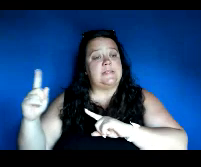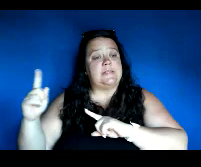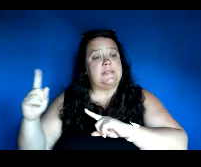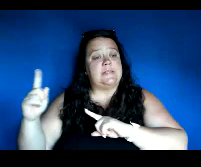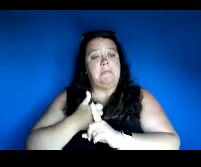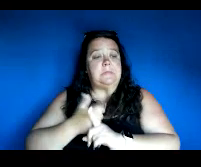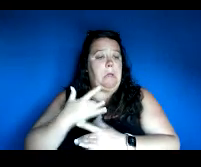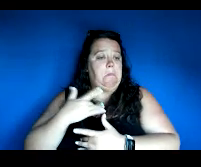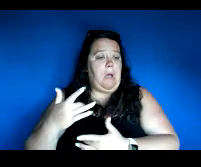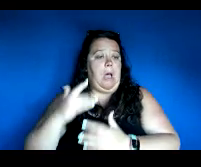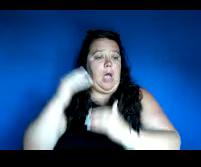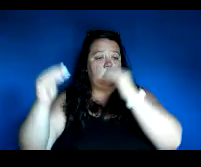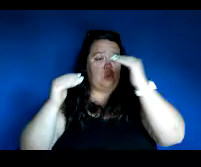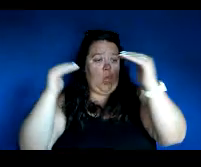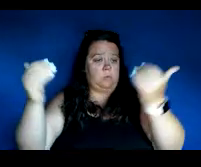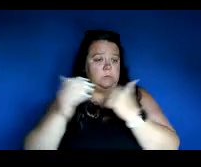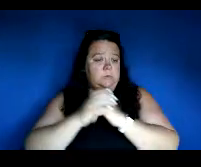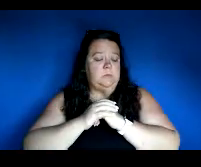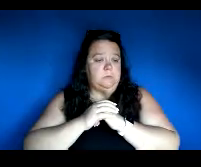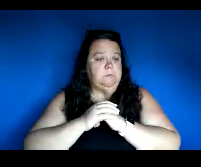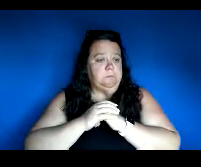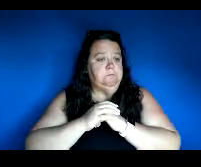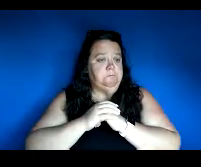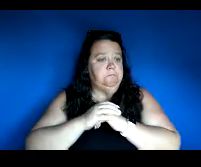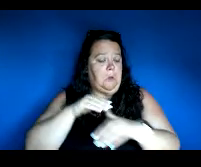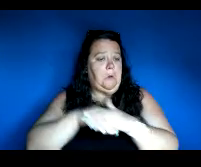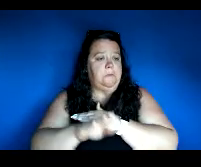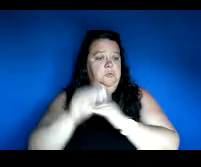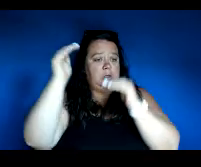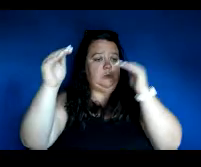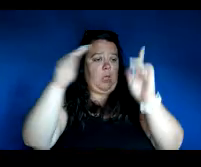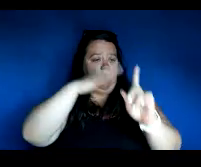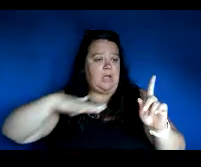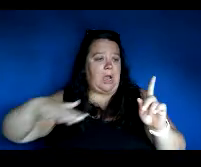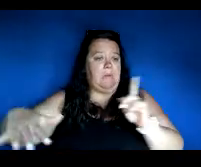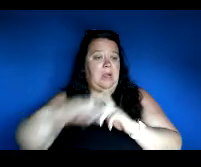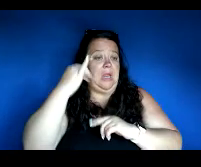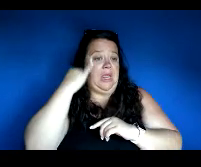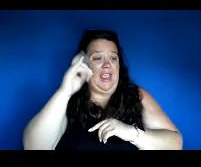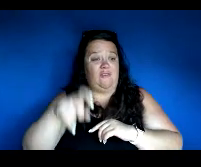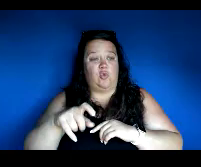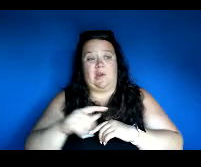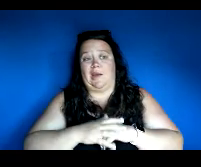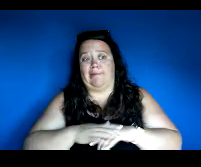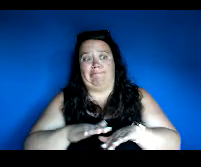but are coming into this more of adult environment. So, you know, if you need to leave class and go get a drink,